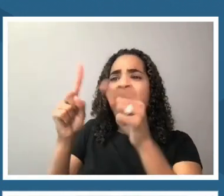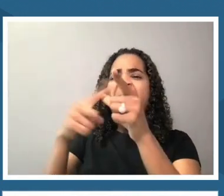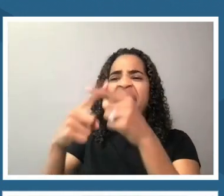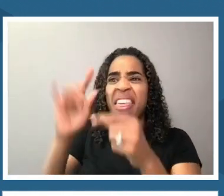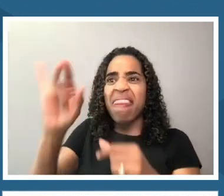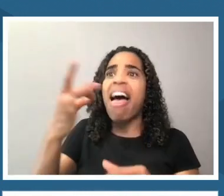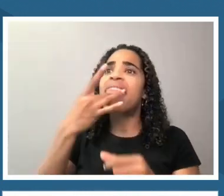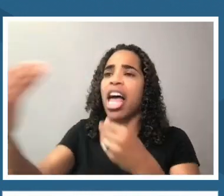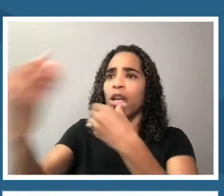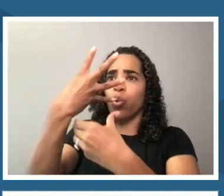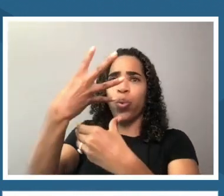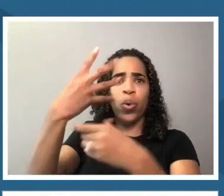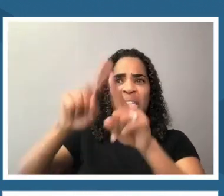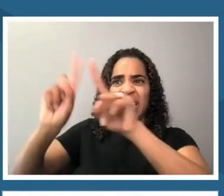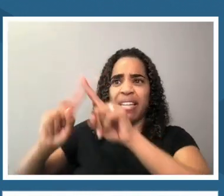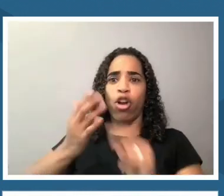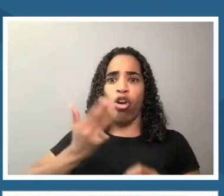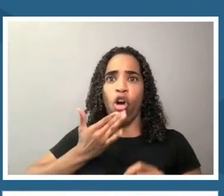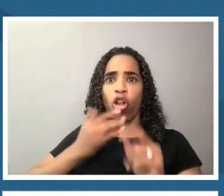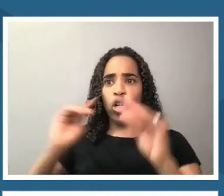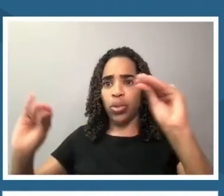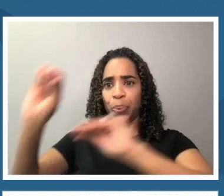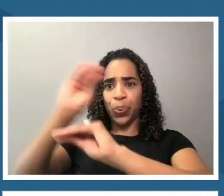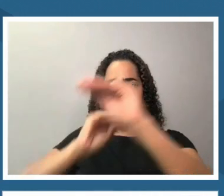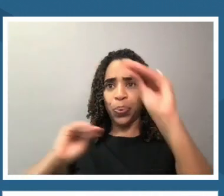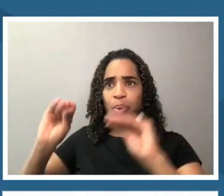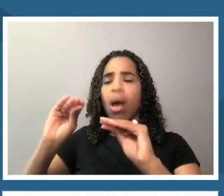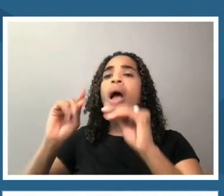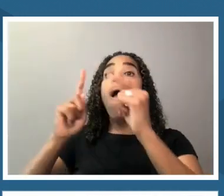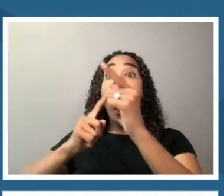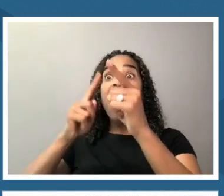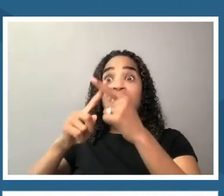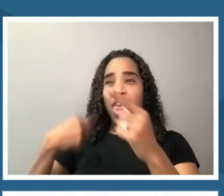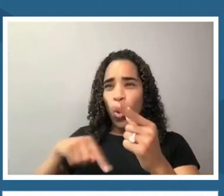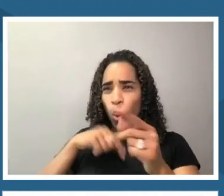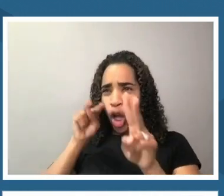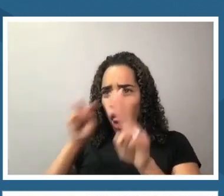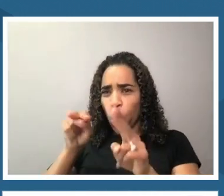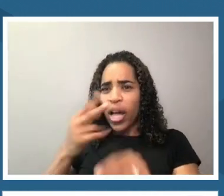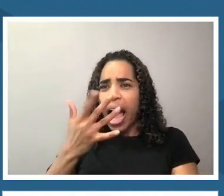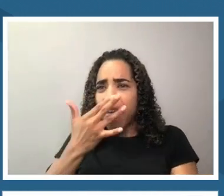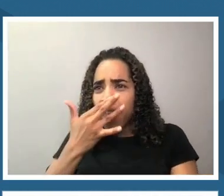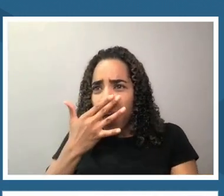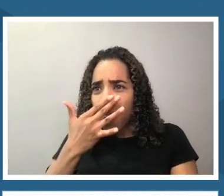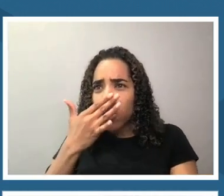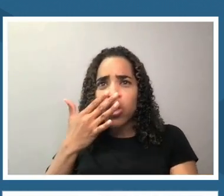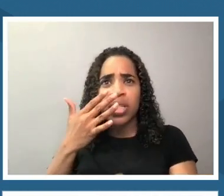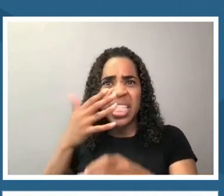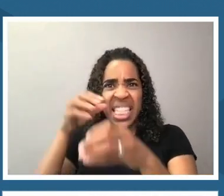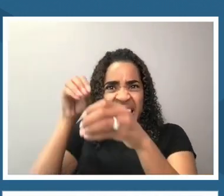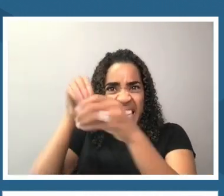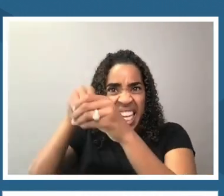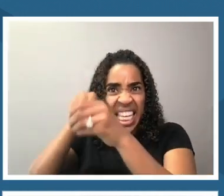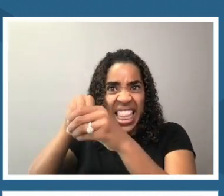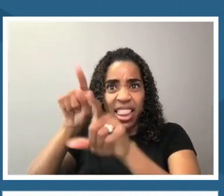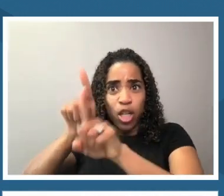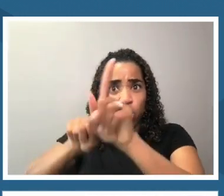and then we monitor how the colors of the light in the star